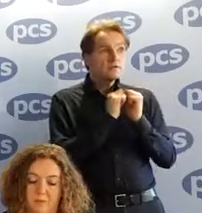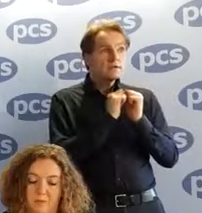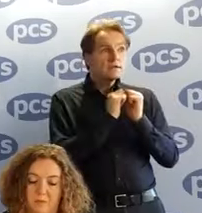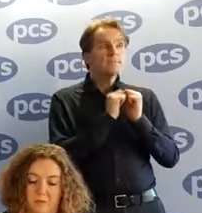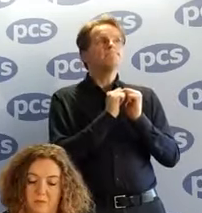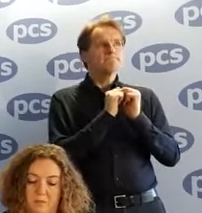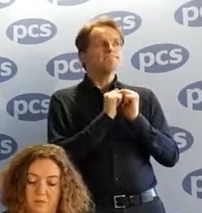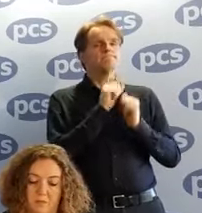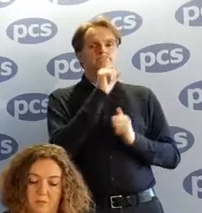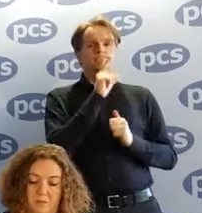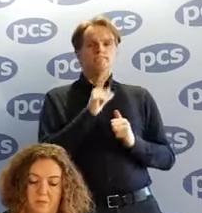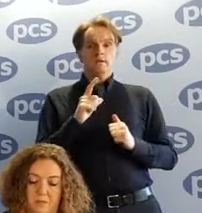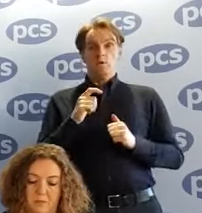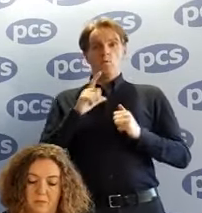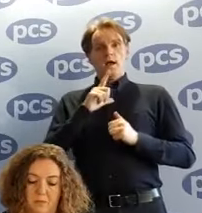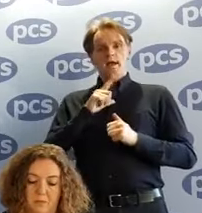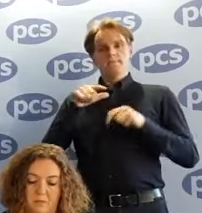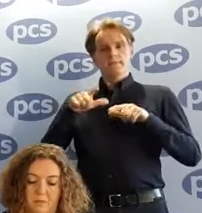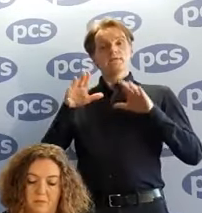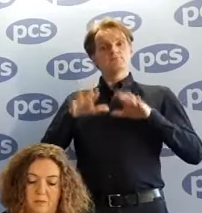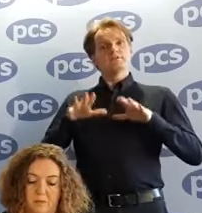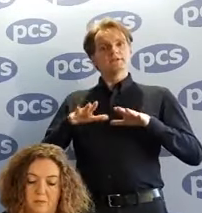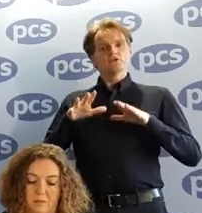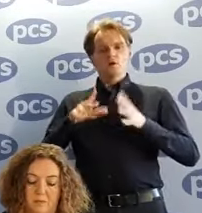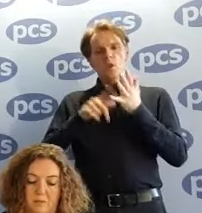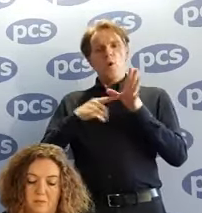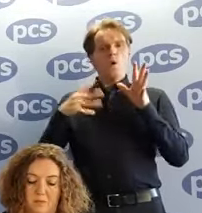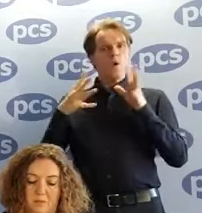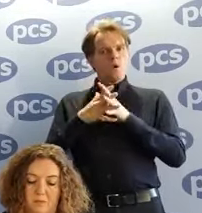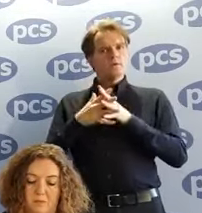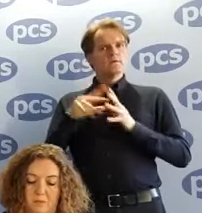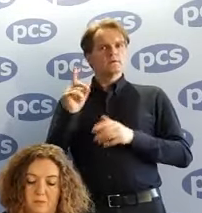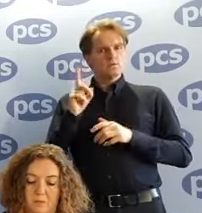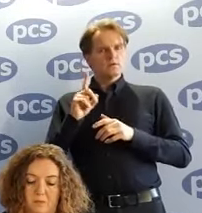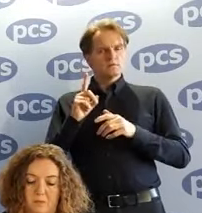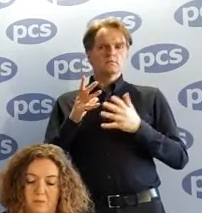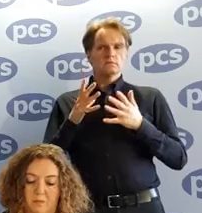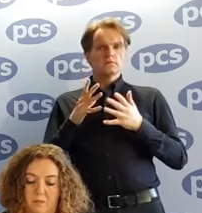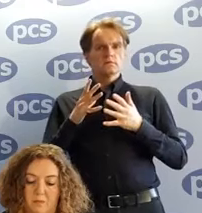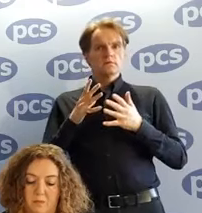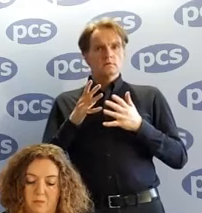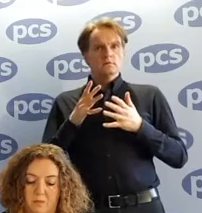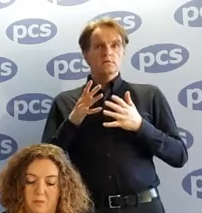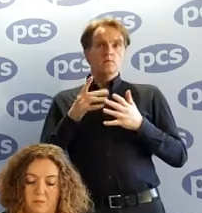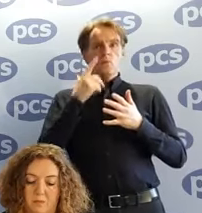the law our intention wouldn't be if members vote for industrial action to call a strike, we'd have up to six months before we